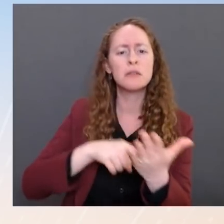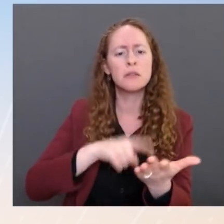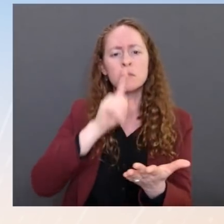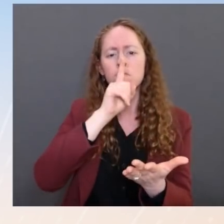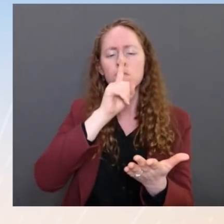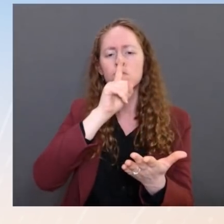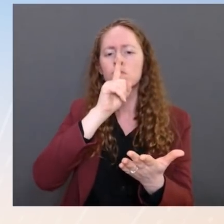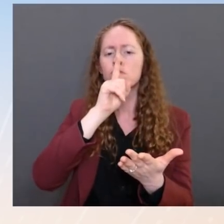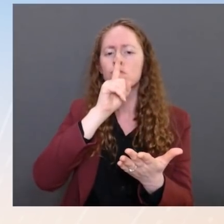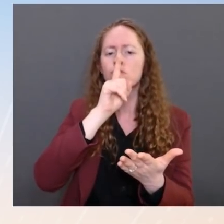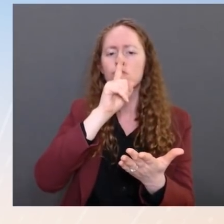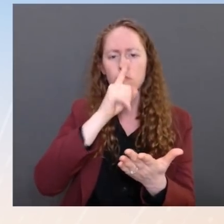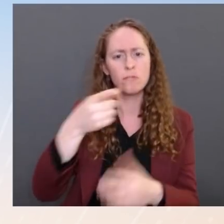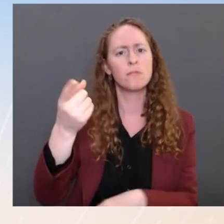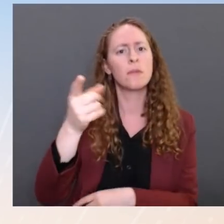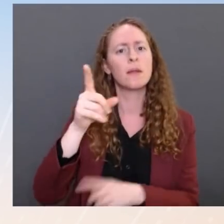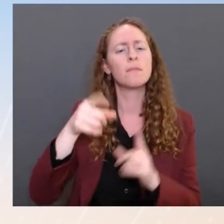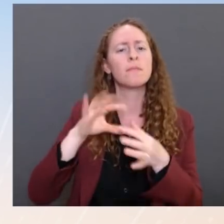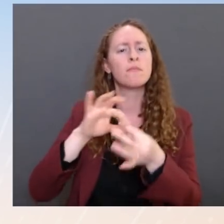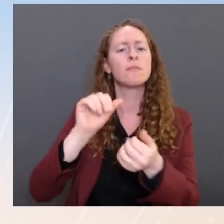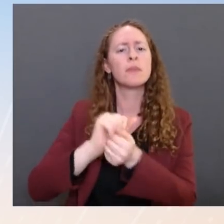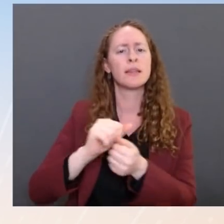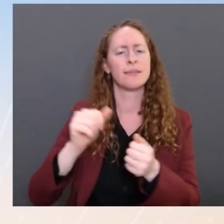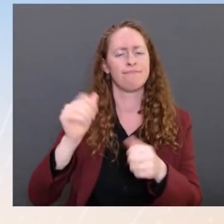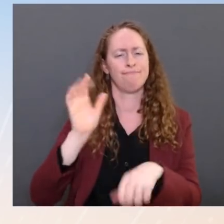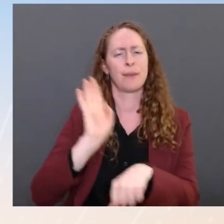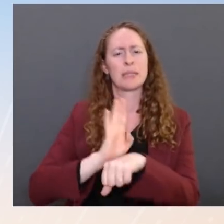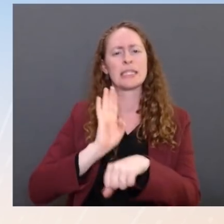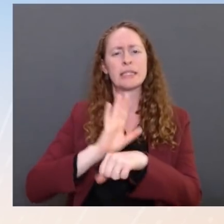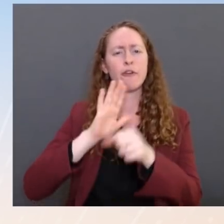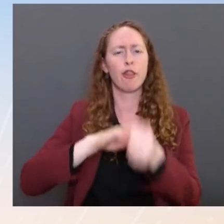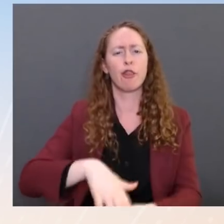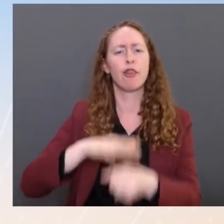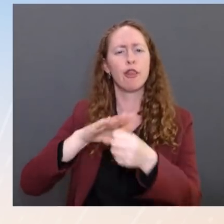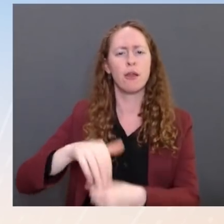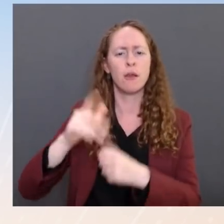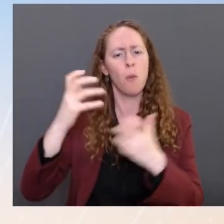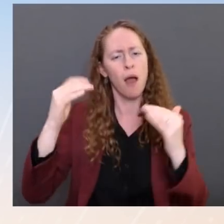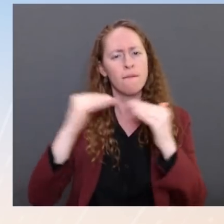I know the President has tried to increase competition in other areas where it's consolidated, like meatpacking.